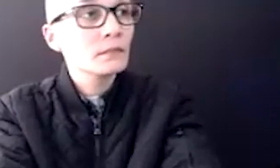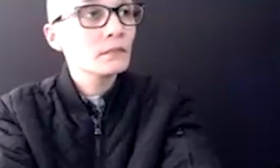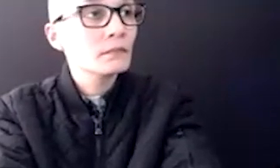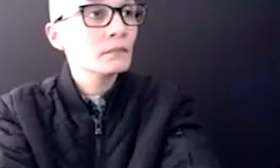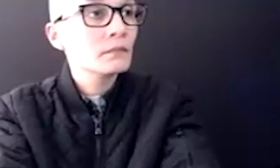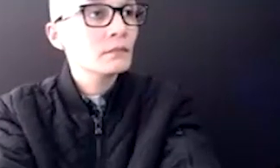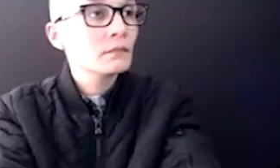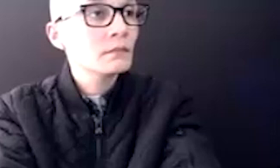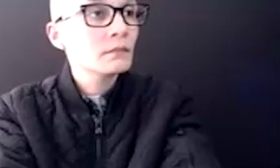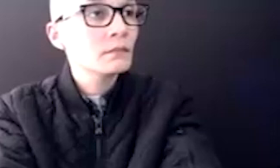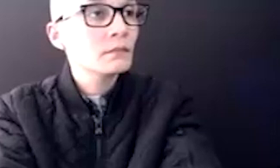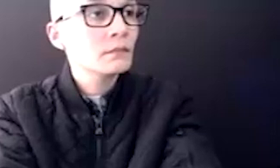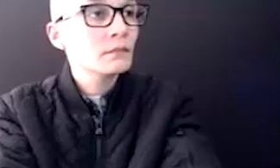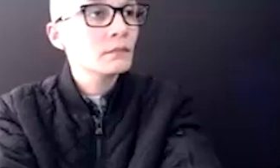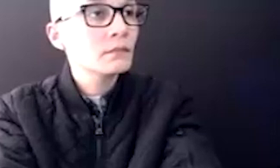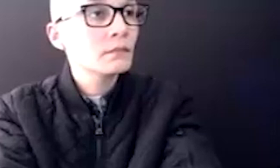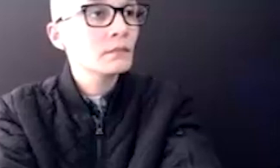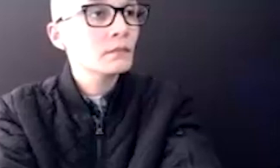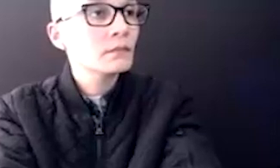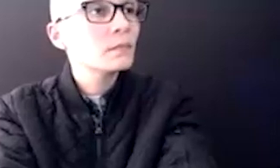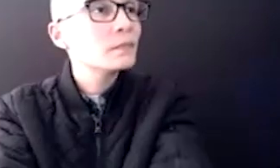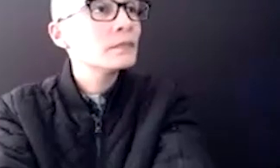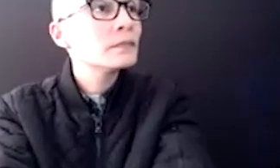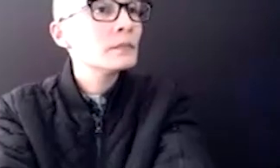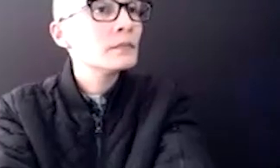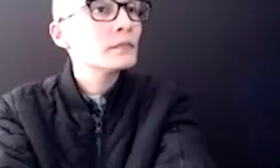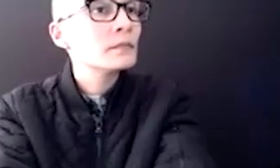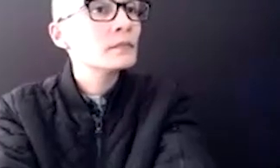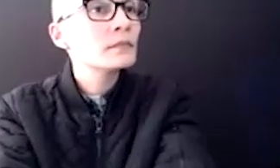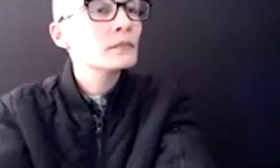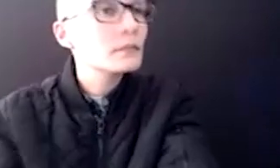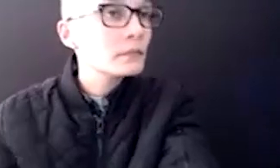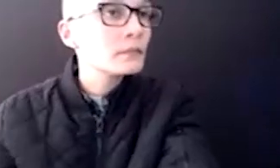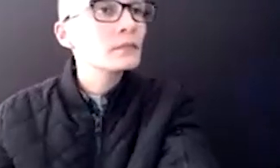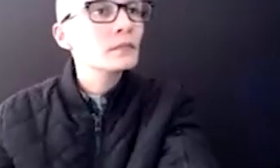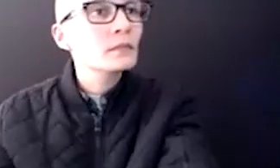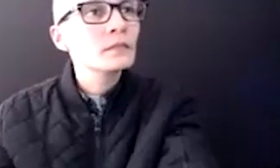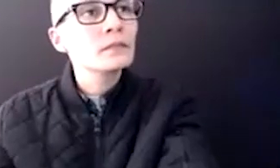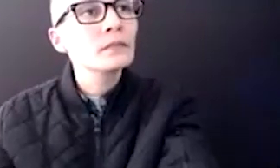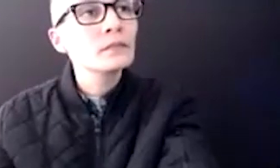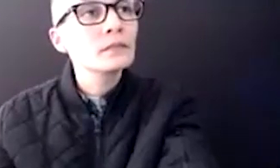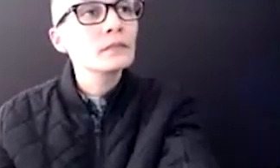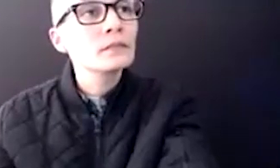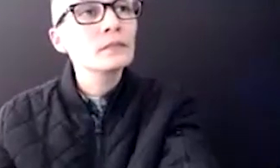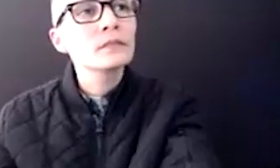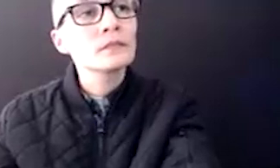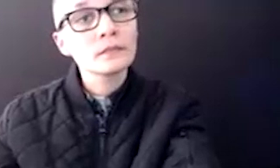you know, that is, determined by the contract. You know, there's certain things